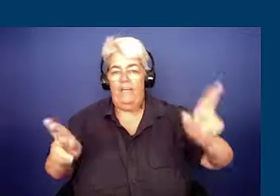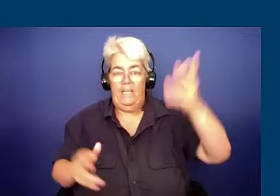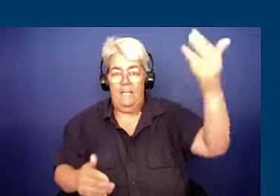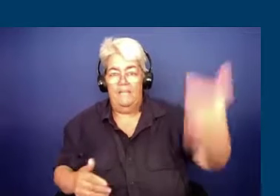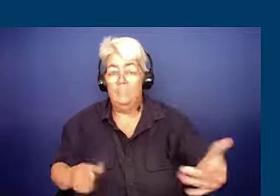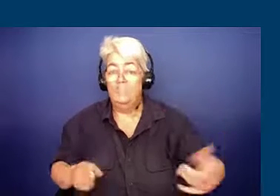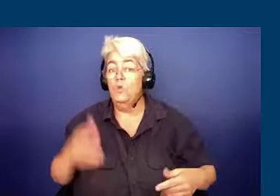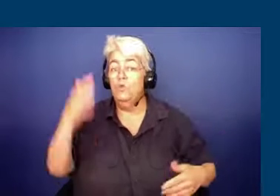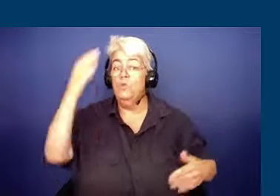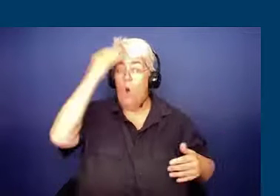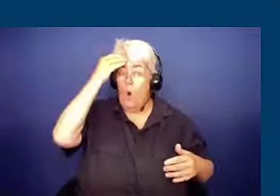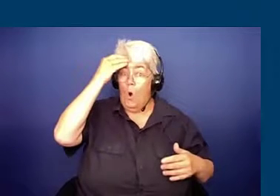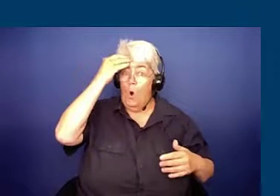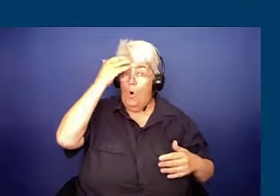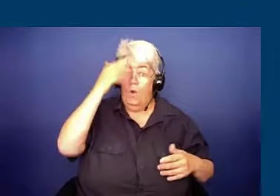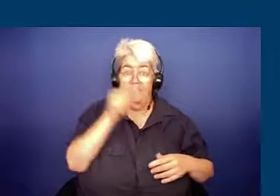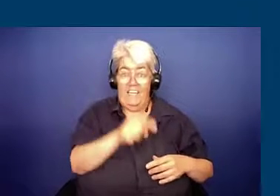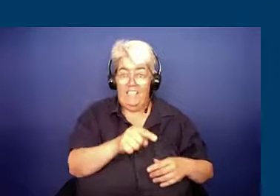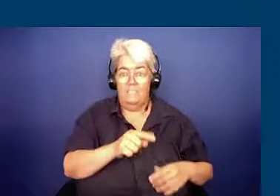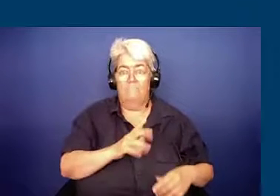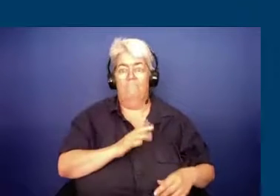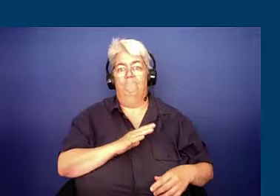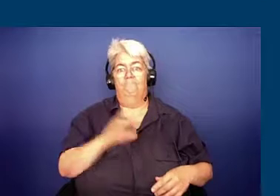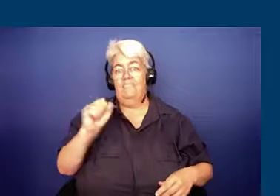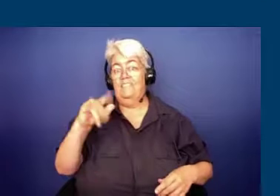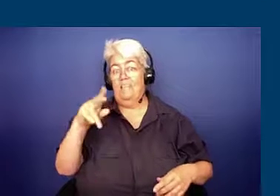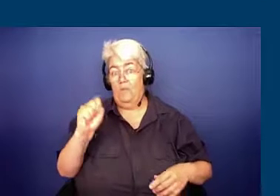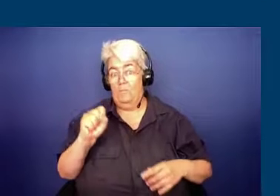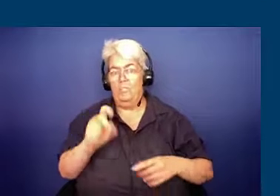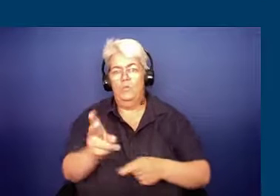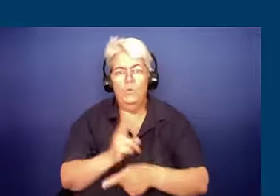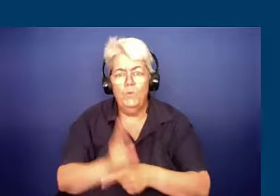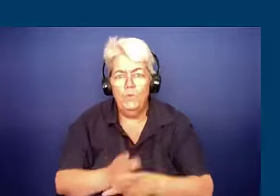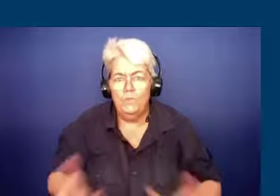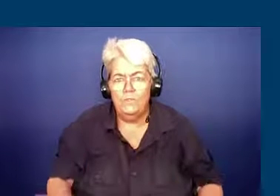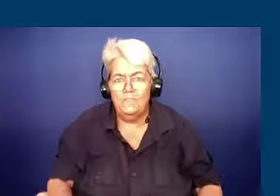know that the Syllabus tool is something that you would want to include in your course. And then